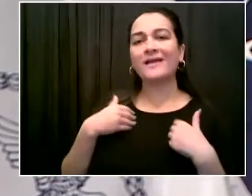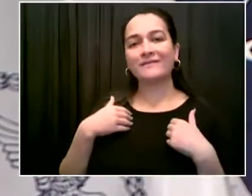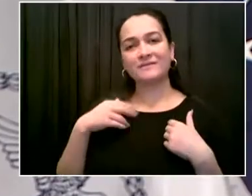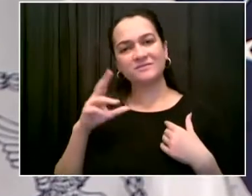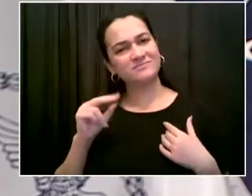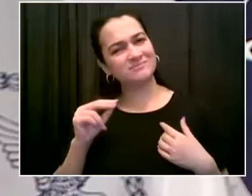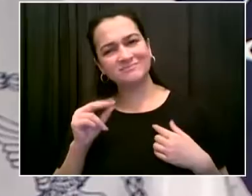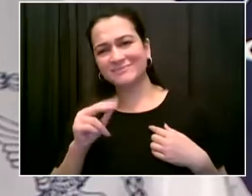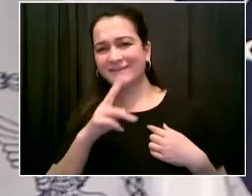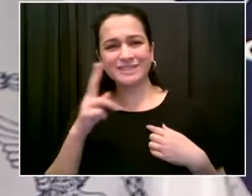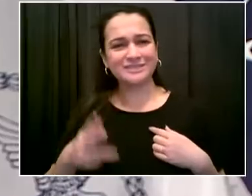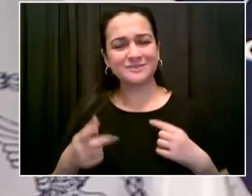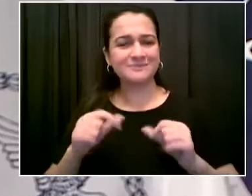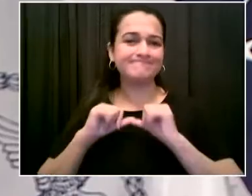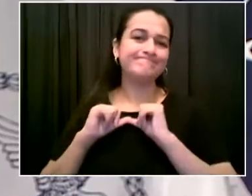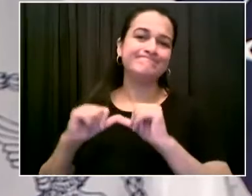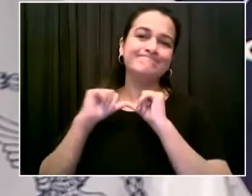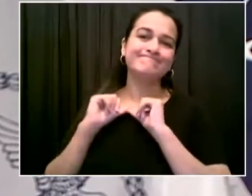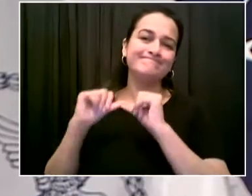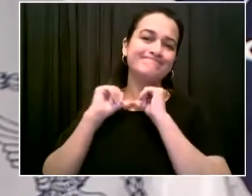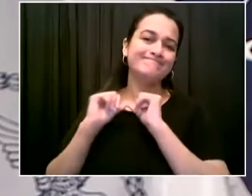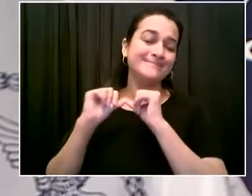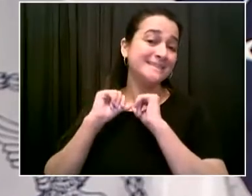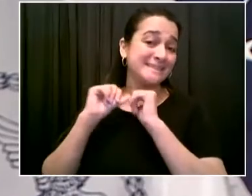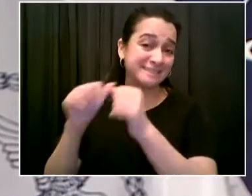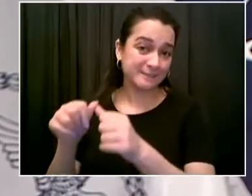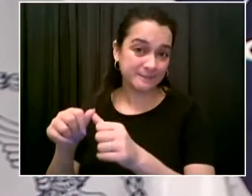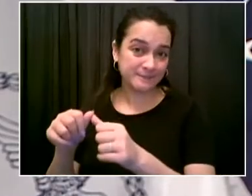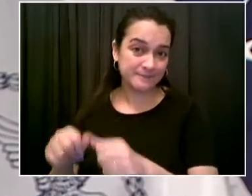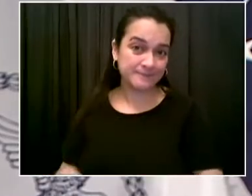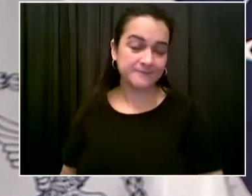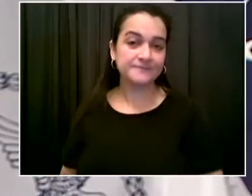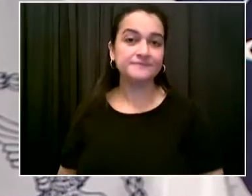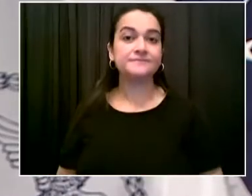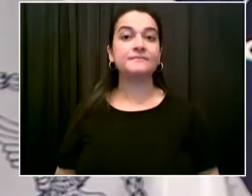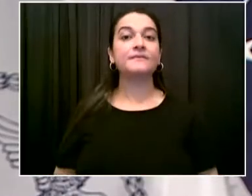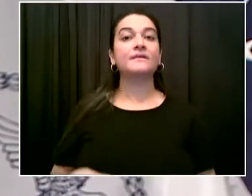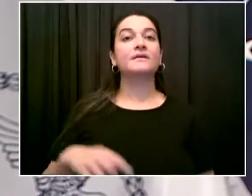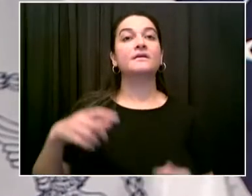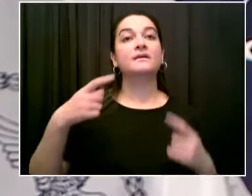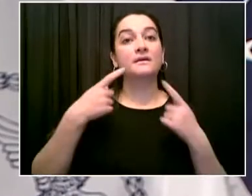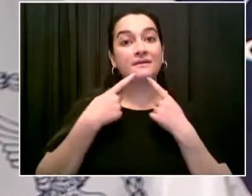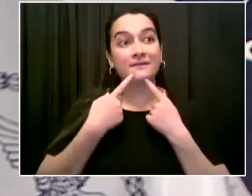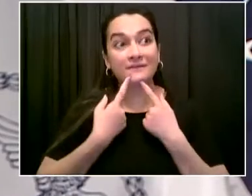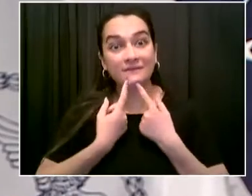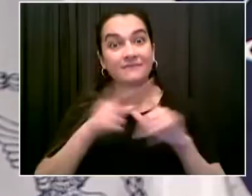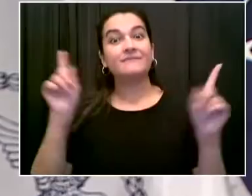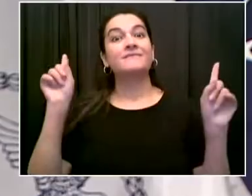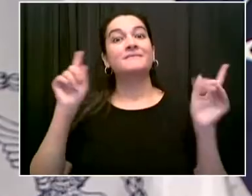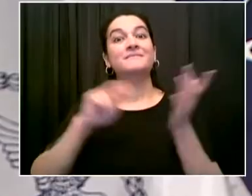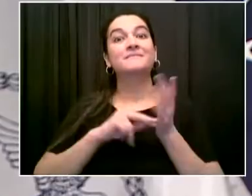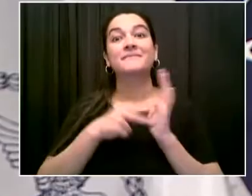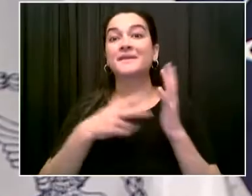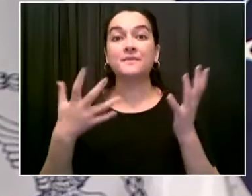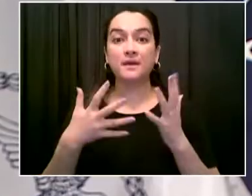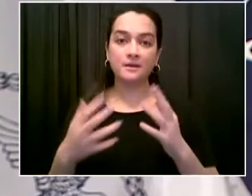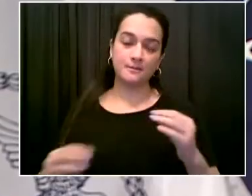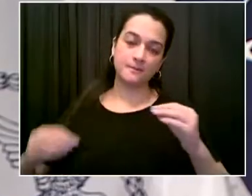TELL YOU I THINK IT'S SOMETHING THAT DOESN'T END. IT'S NOT LIKE THERE'S A FORMAL LAST DAY FOR VACCINATIONS. WE JUST GOING TO KEEP GOING. WE KEEP DEEENPIG NTHE